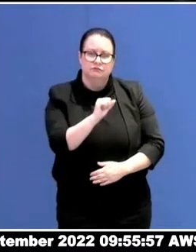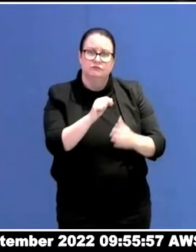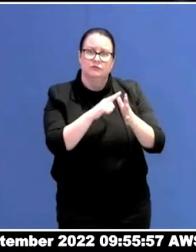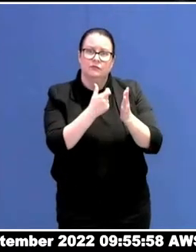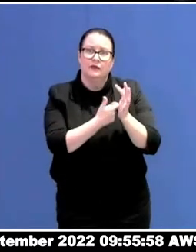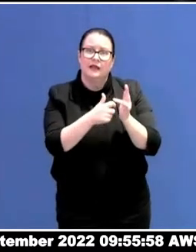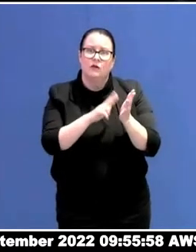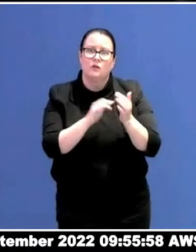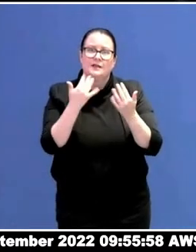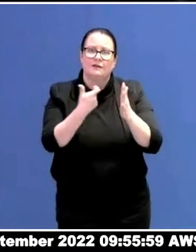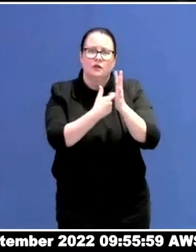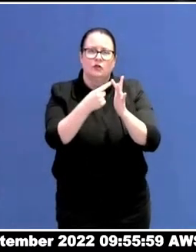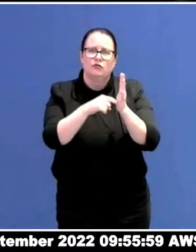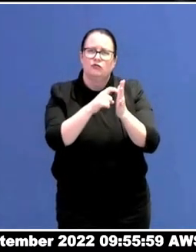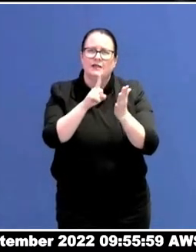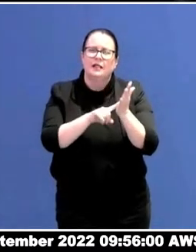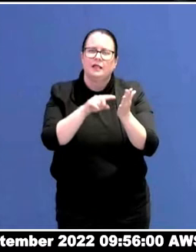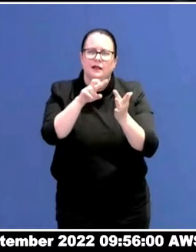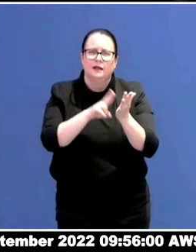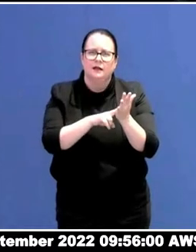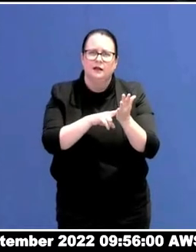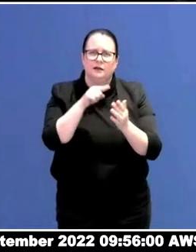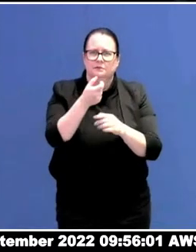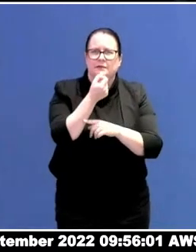Yes. MR GRIFFIN: I think you understand the purpose of that medication